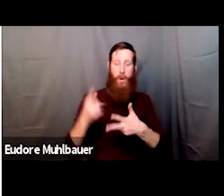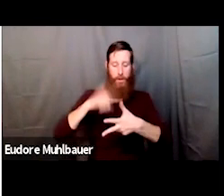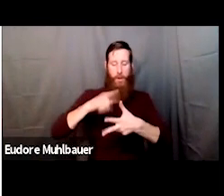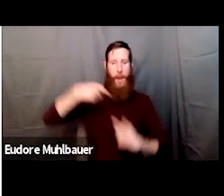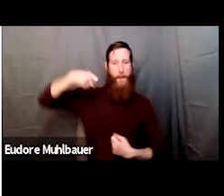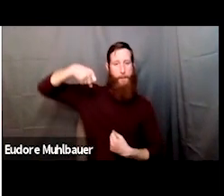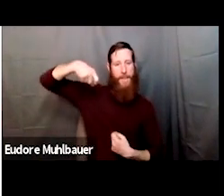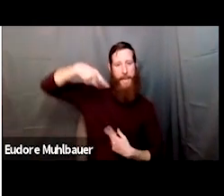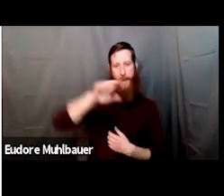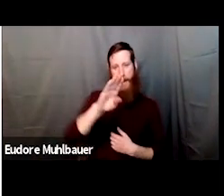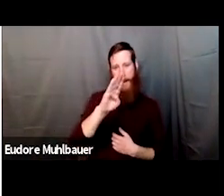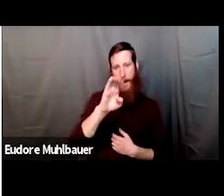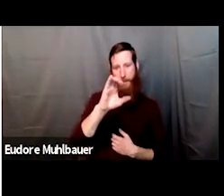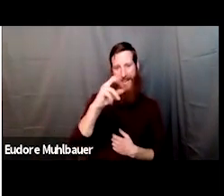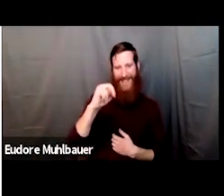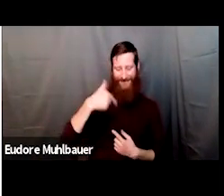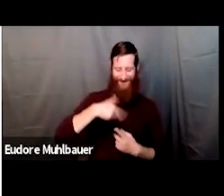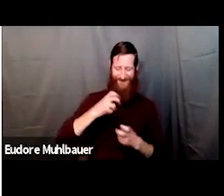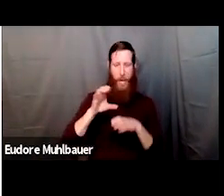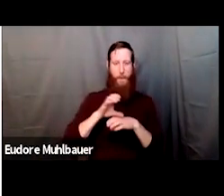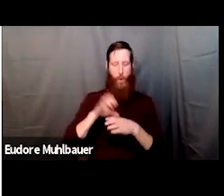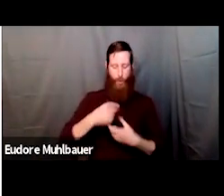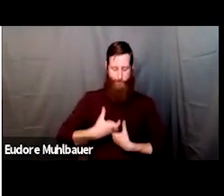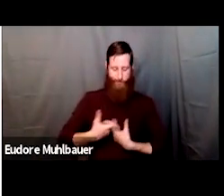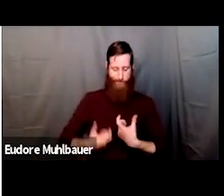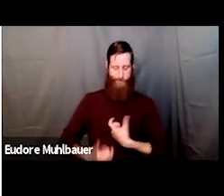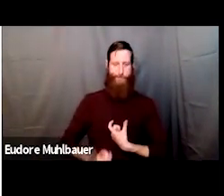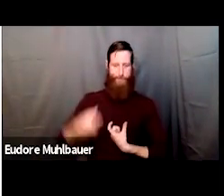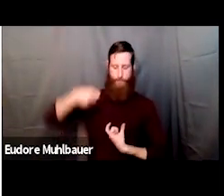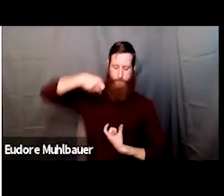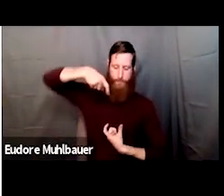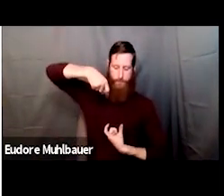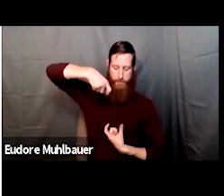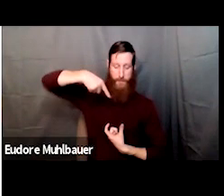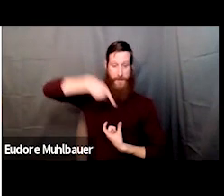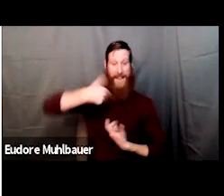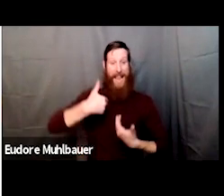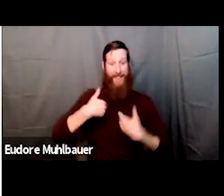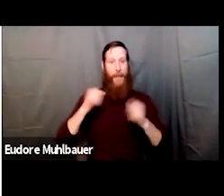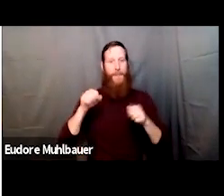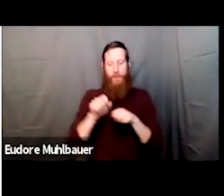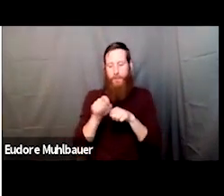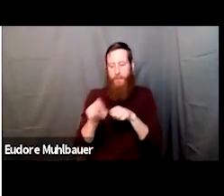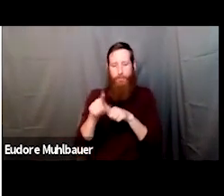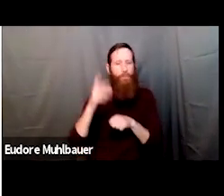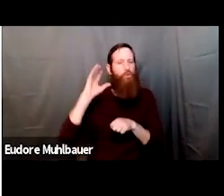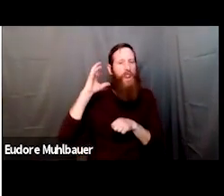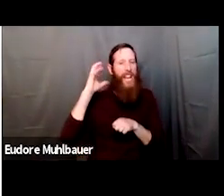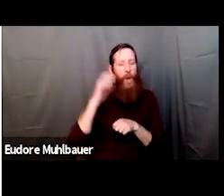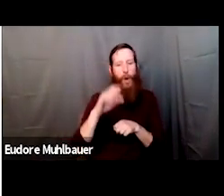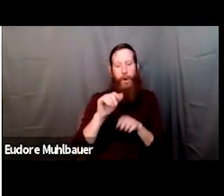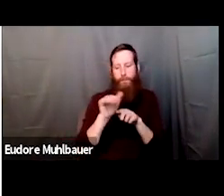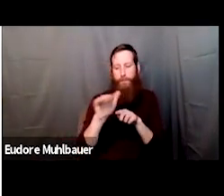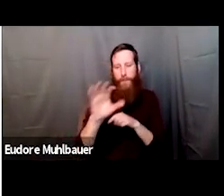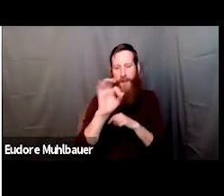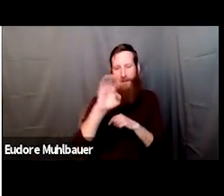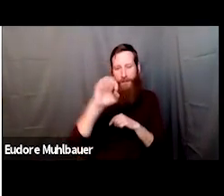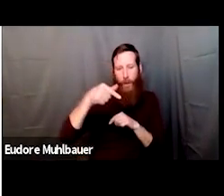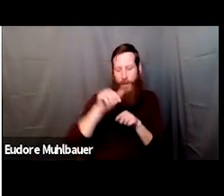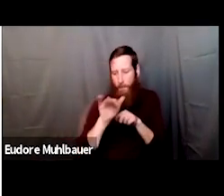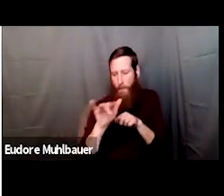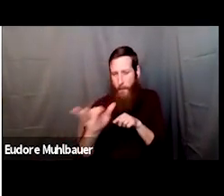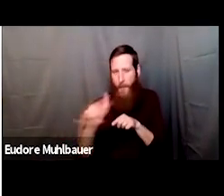an avalanche beacon, that is this little device here. It has the ability to send out a radiofrequency and also hone in on other people's radio frequencies.